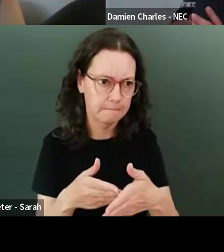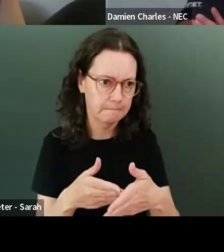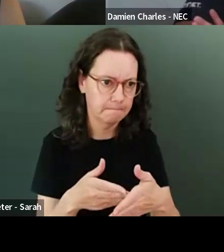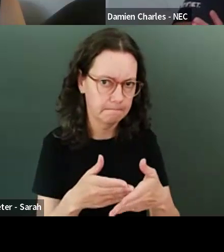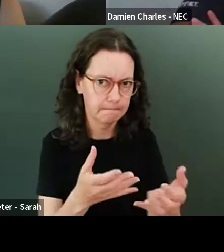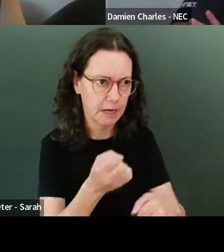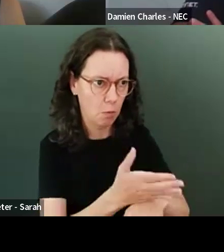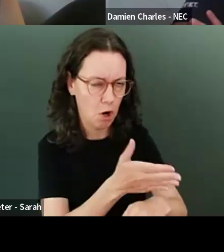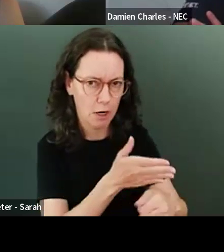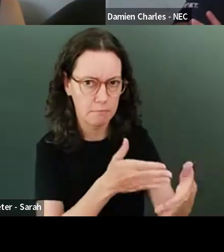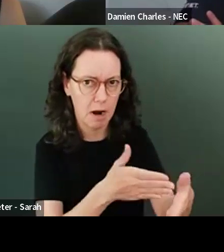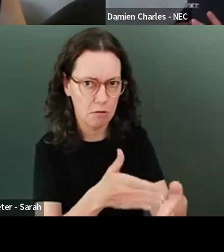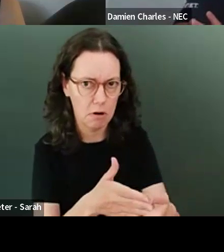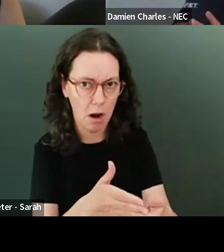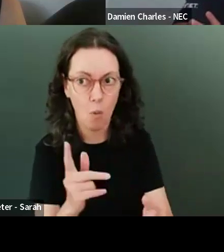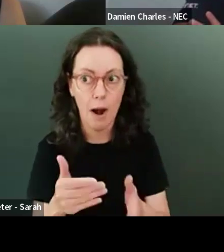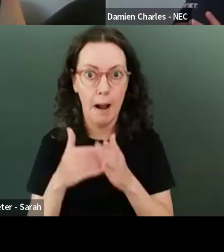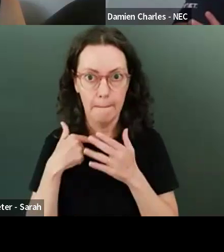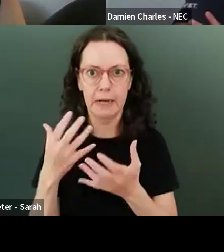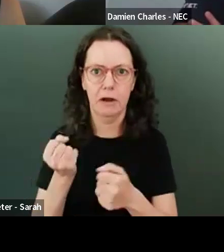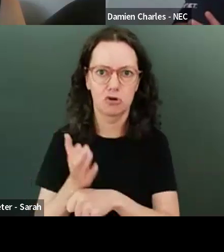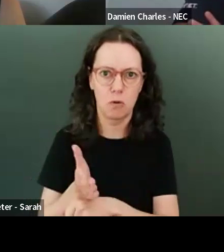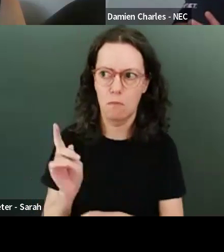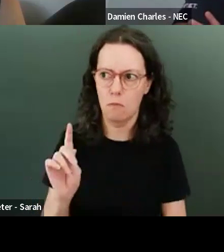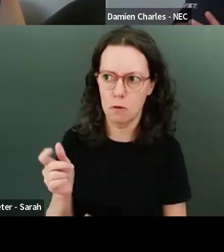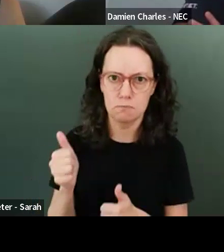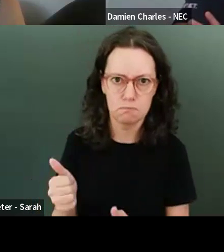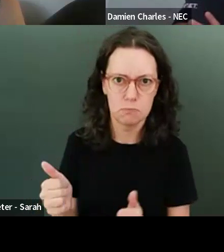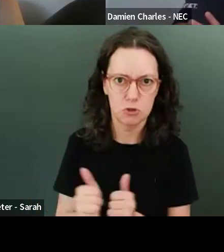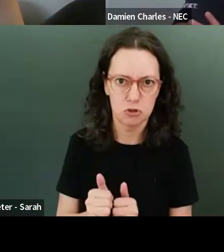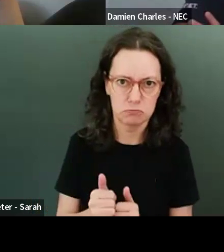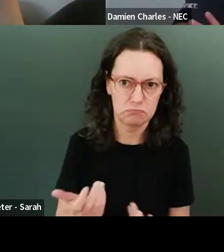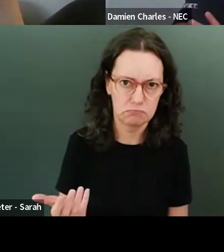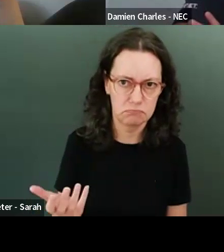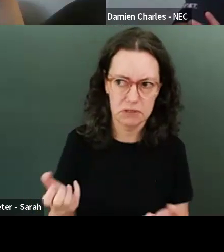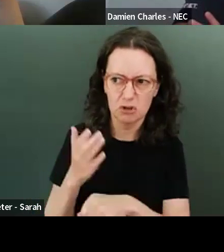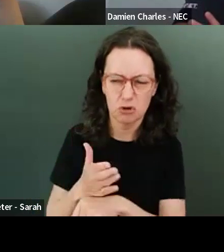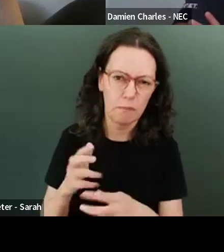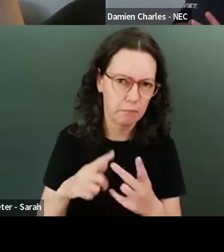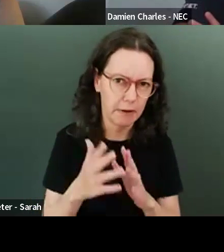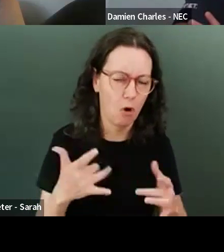enablers for young people to to get